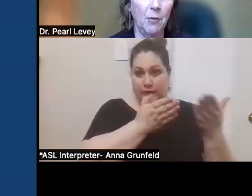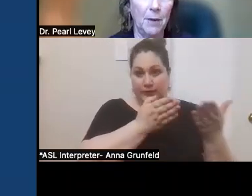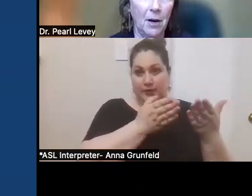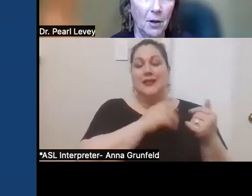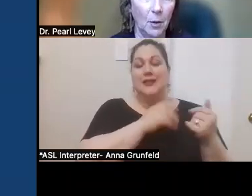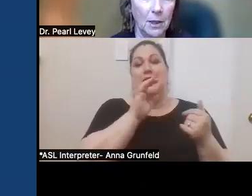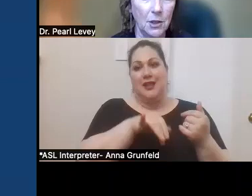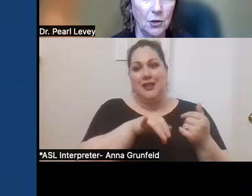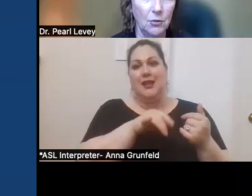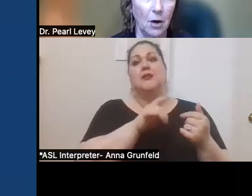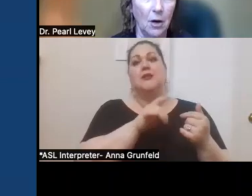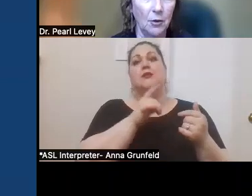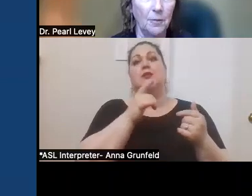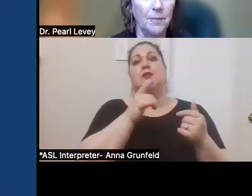that would be a hard one to argue.